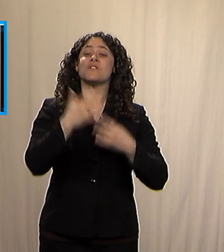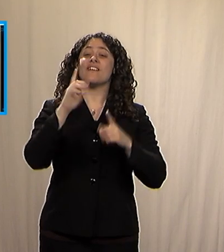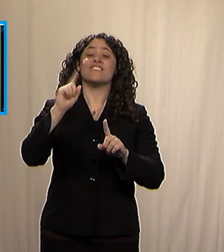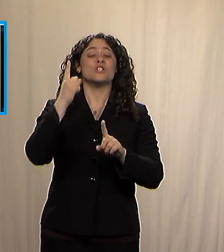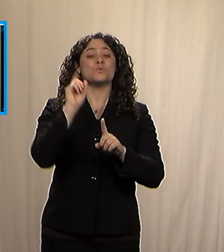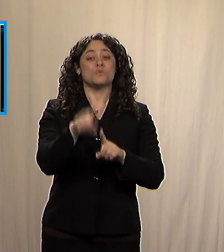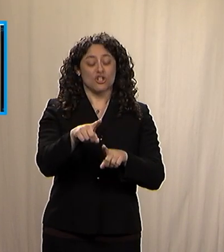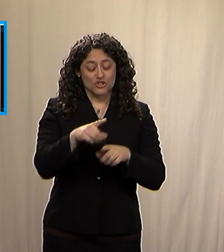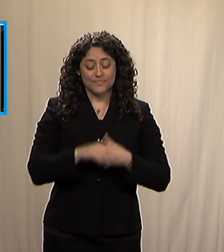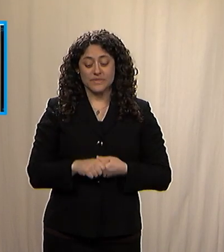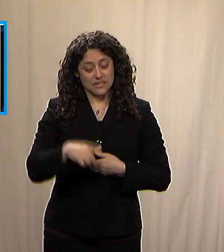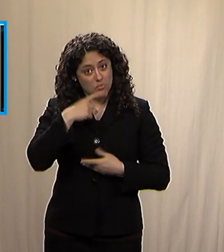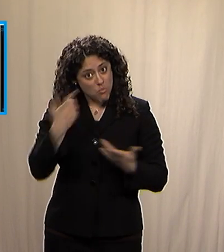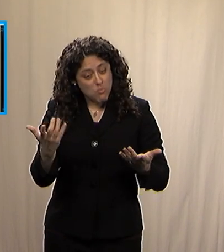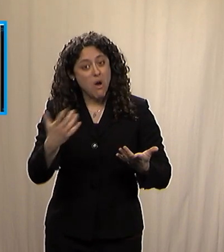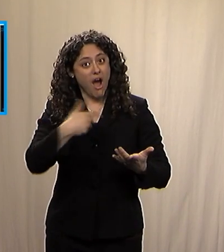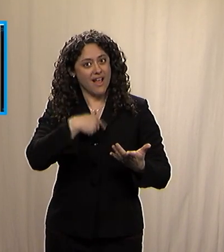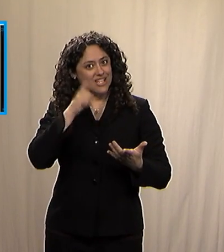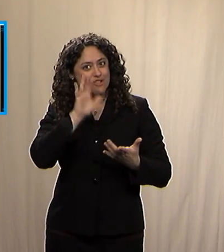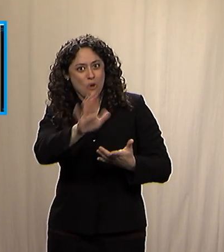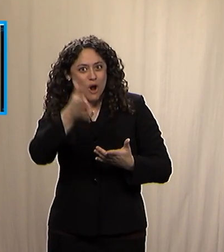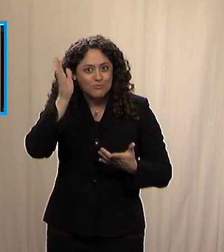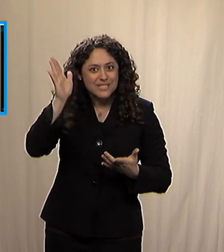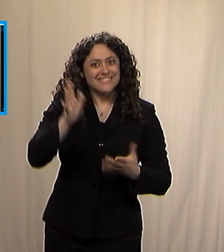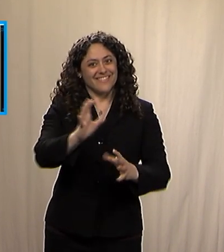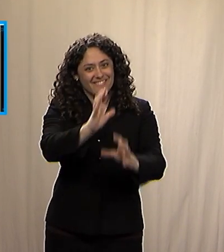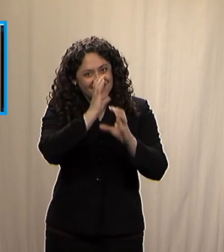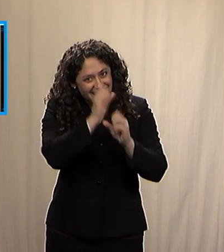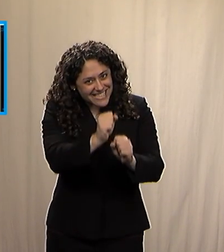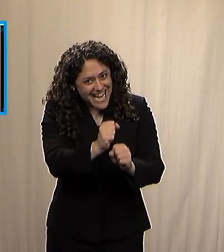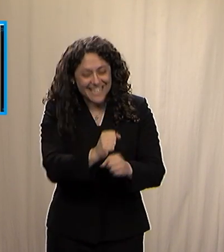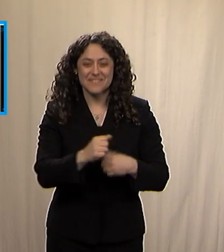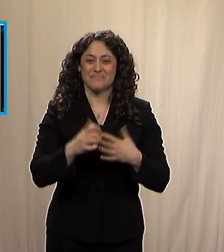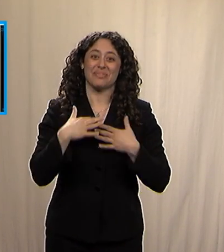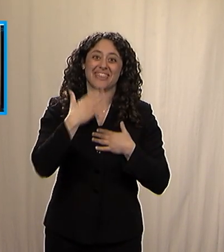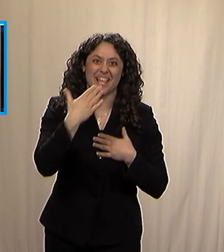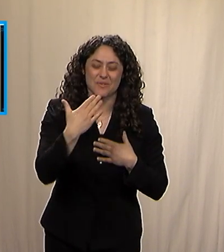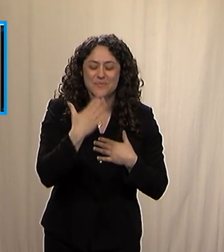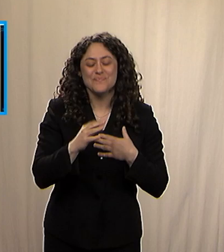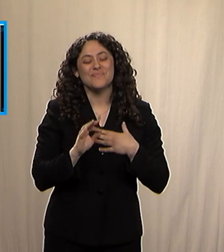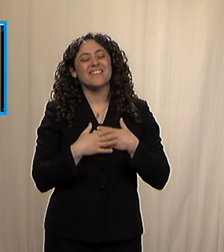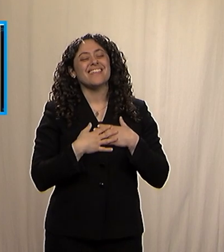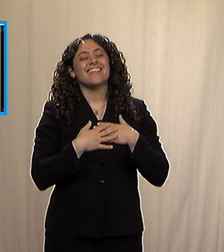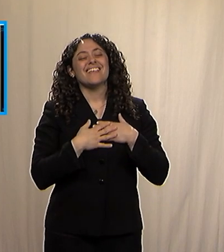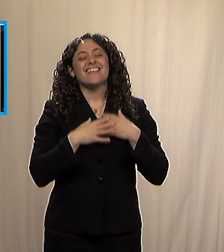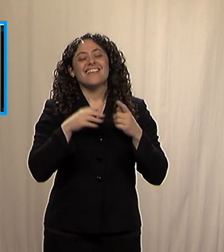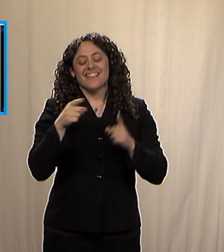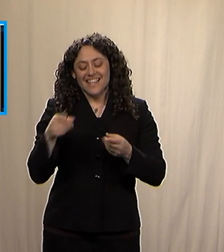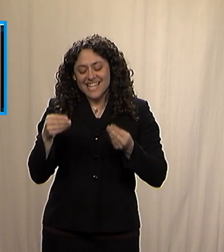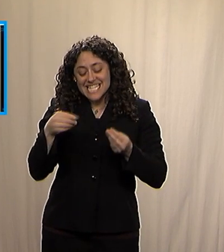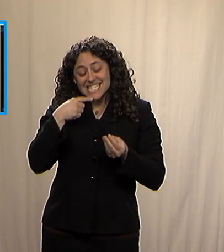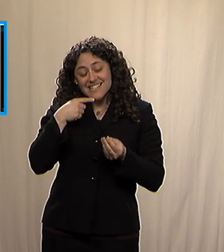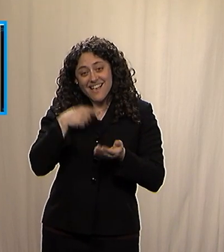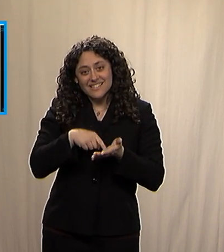to be quite fascinating. Thank you. I would like to praise you for acknowledging that teams